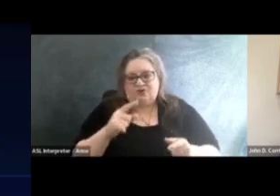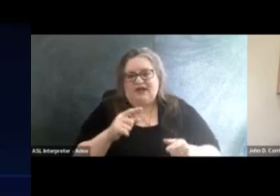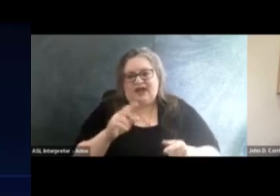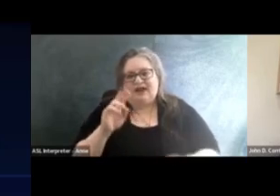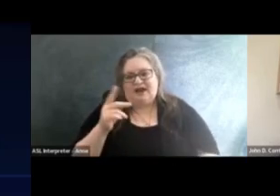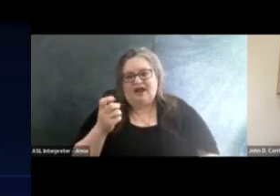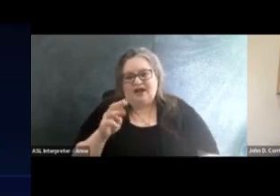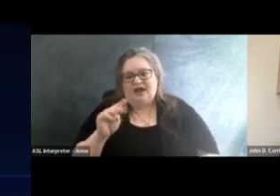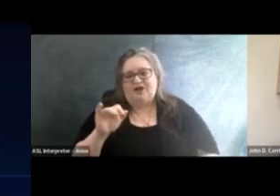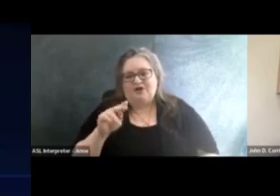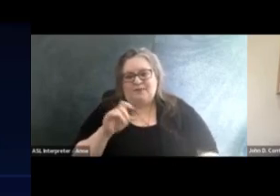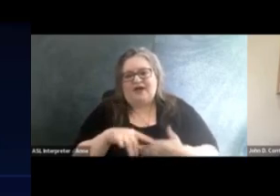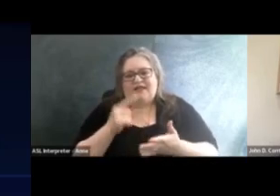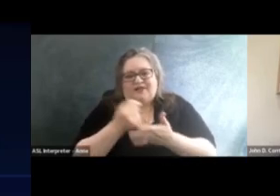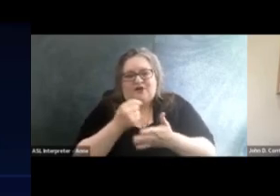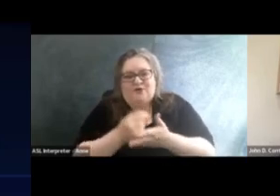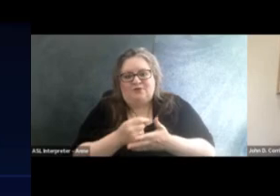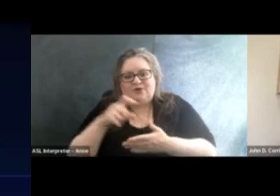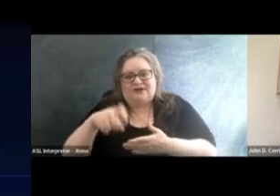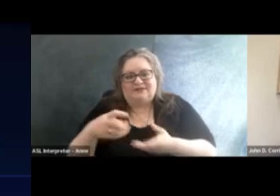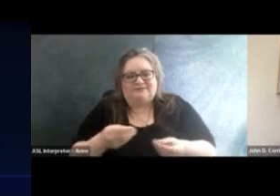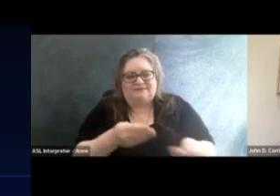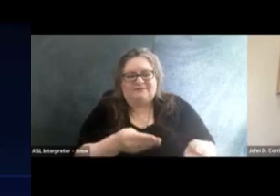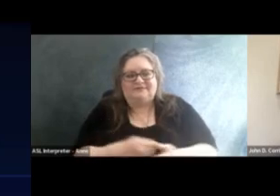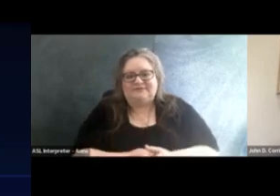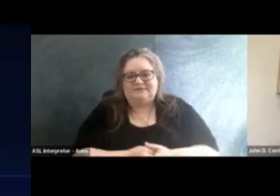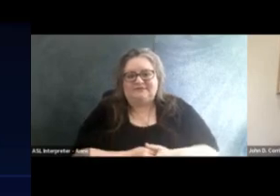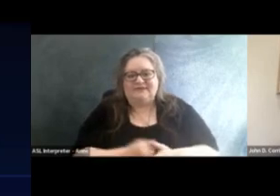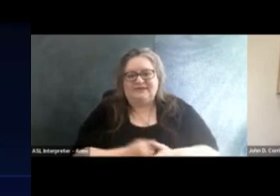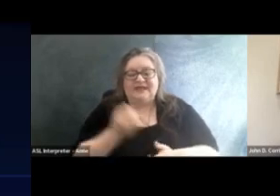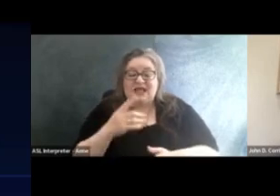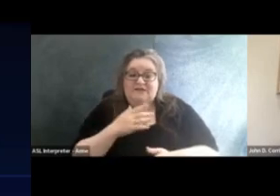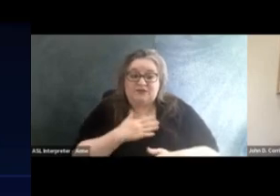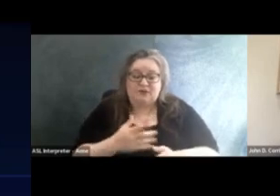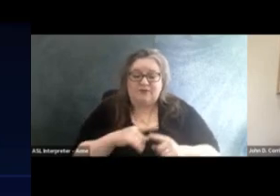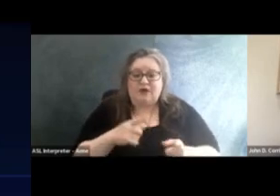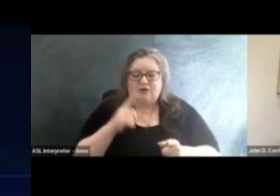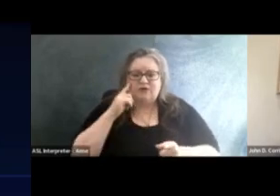therapeutic alliance, if you start, if it's willful, but you start by thinking, maybe they